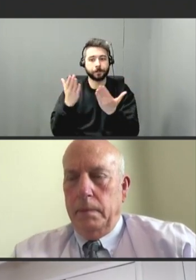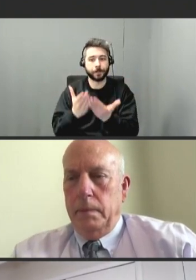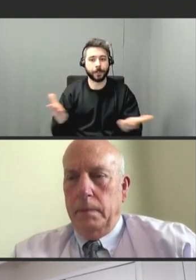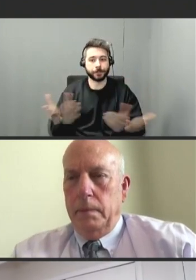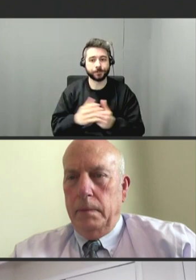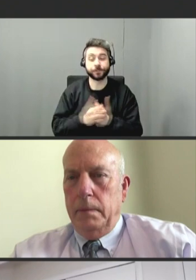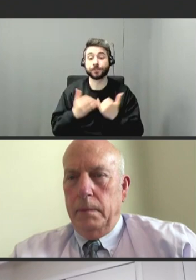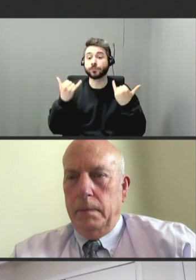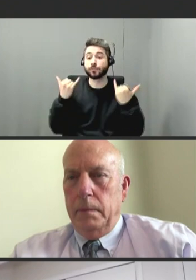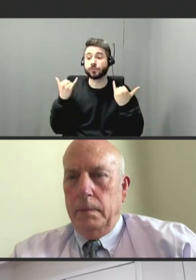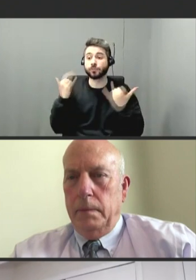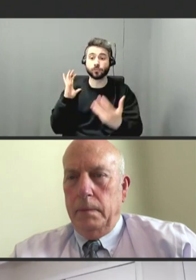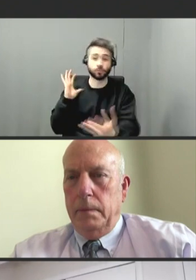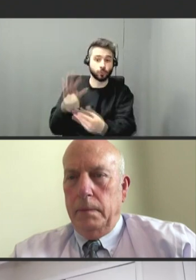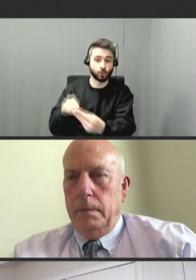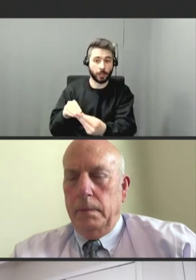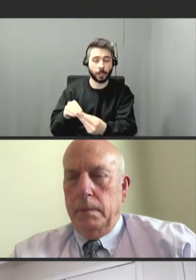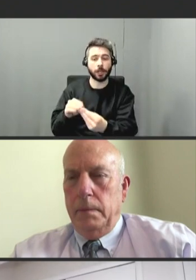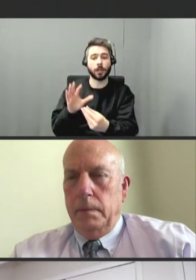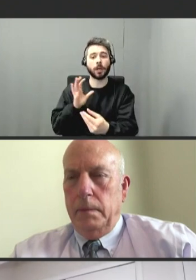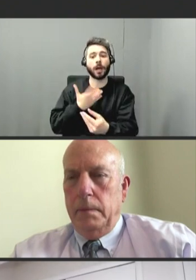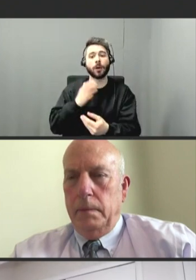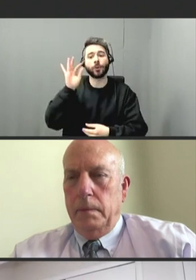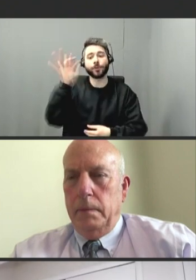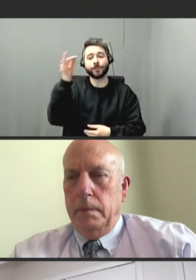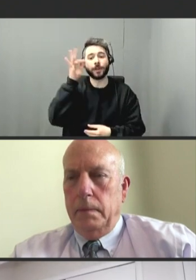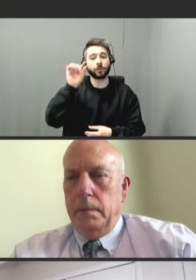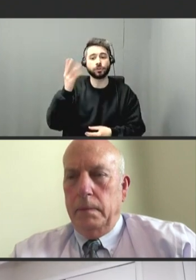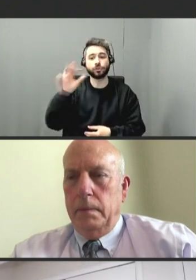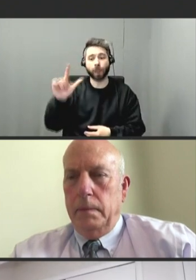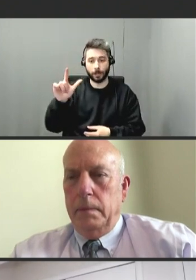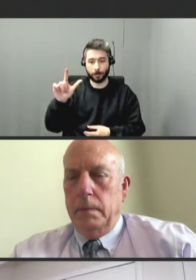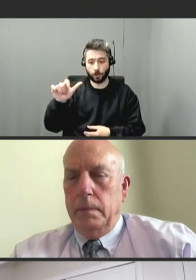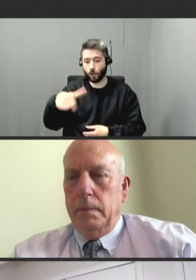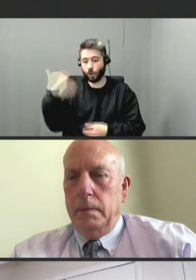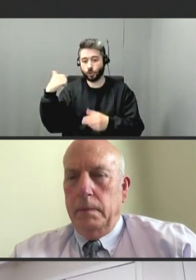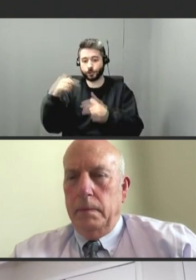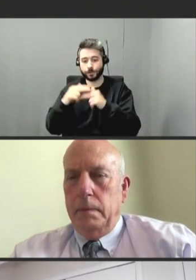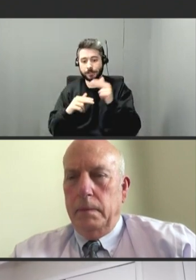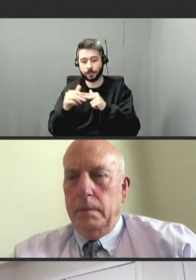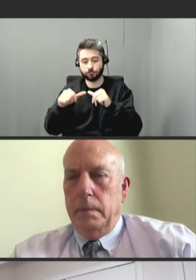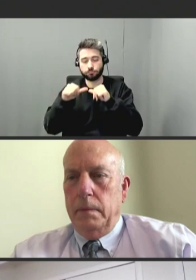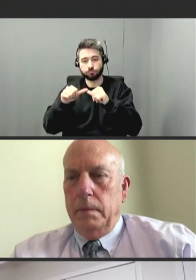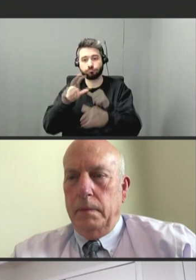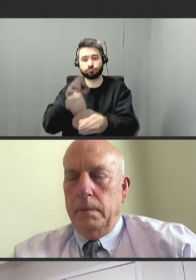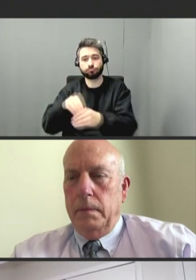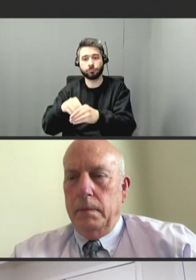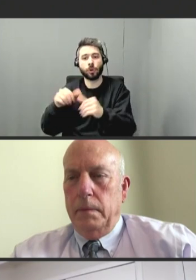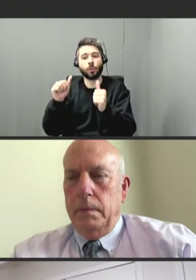To date, our federal, tribal, and urban facilities continue to participate with the -- within